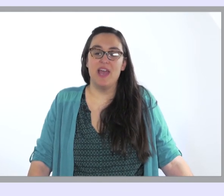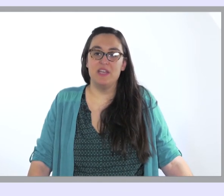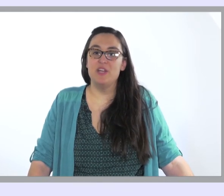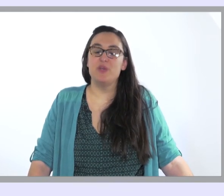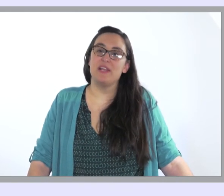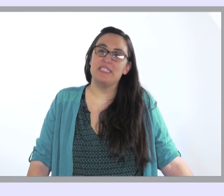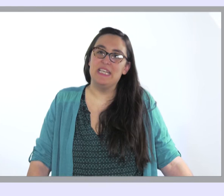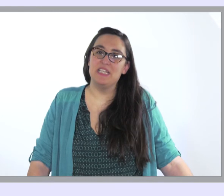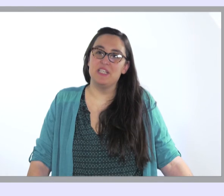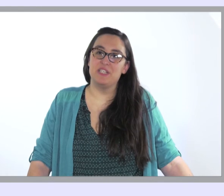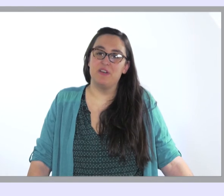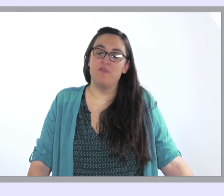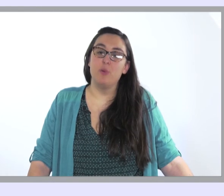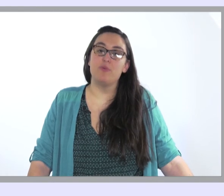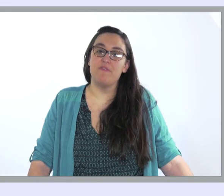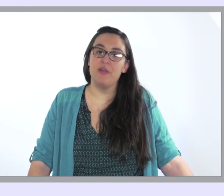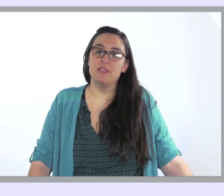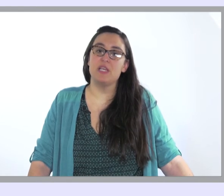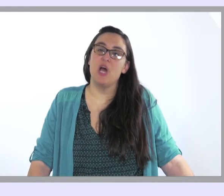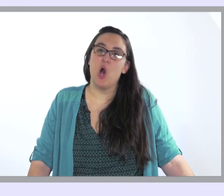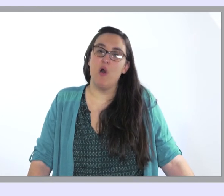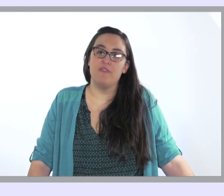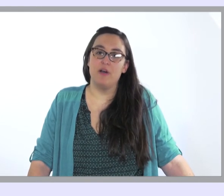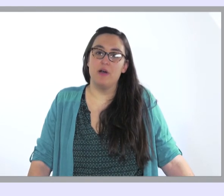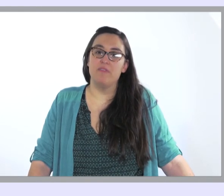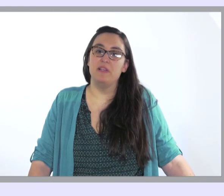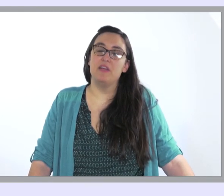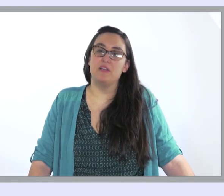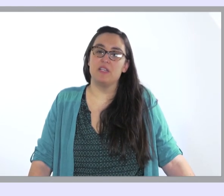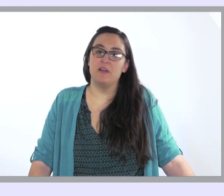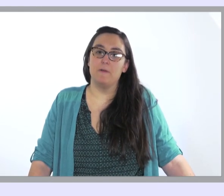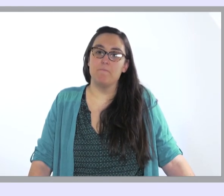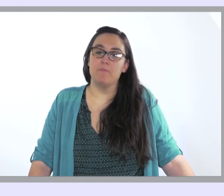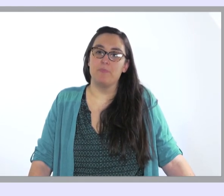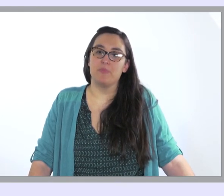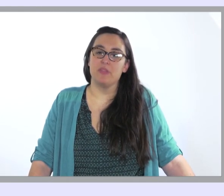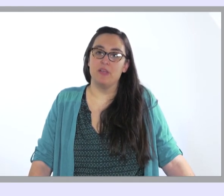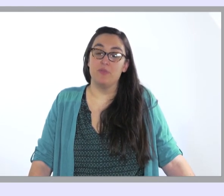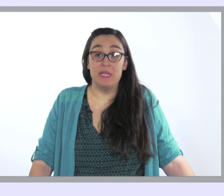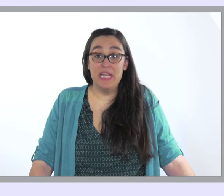Here you can see the full reference of Bavelier's reading,